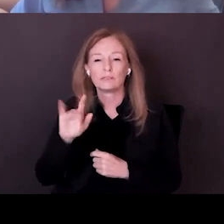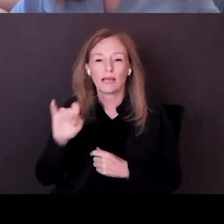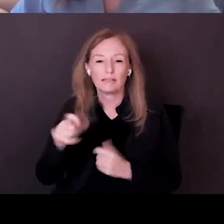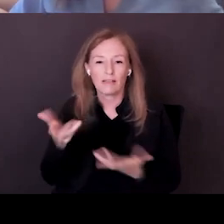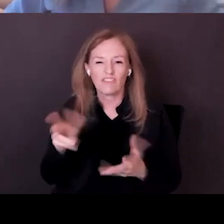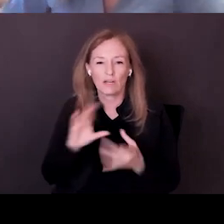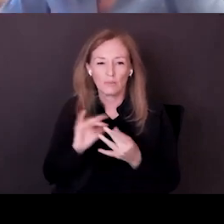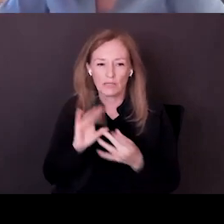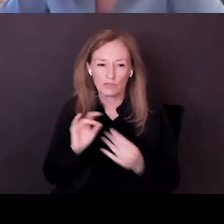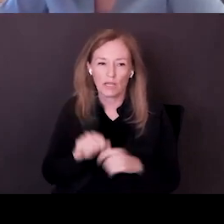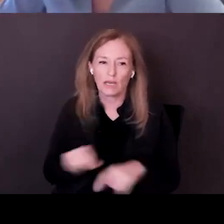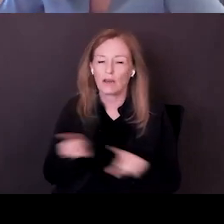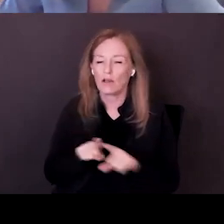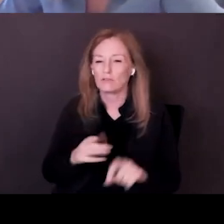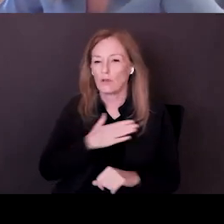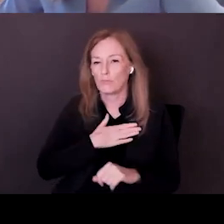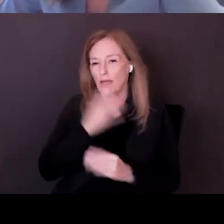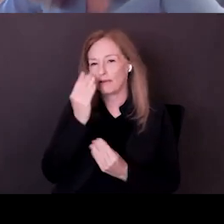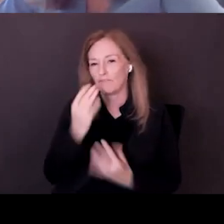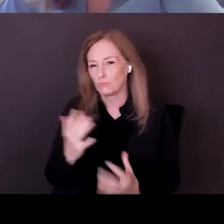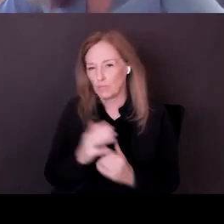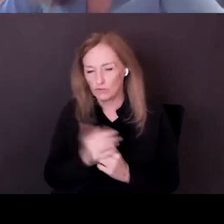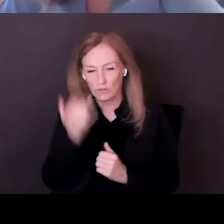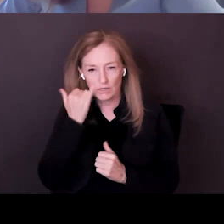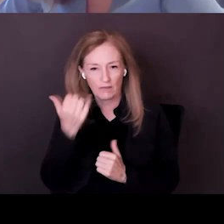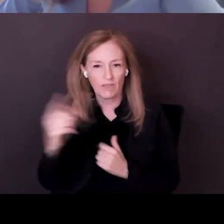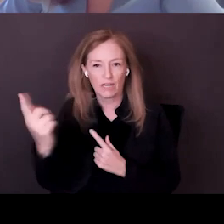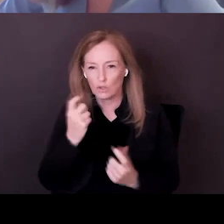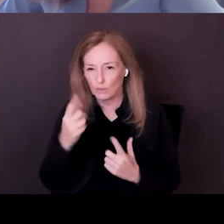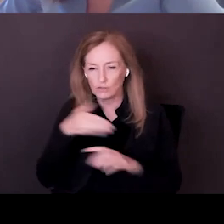FOLLOWING THIS JAM. WE ARE PROUD OF WHAT WE HAVE DEVELOPED AND